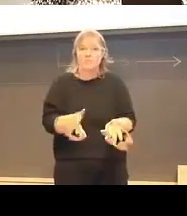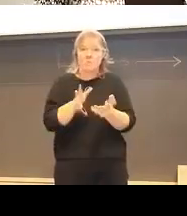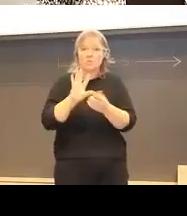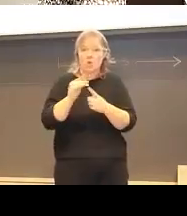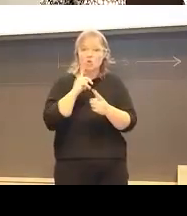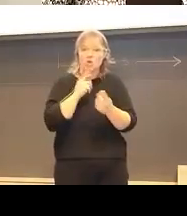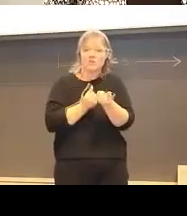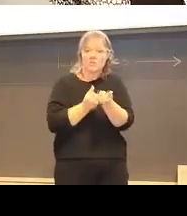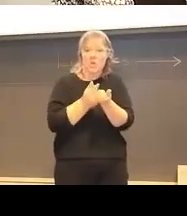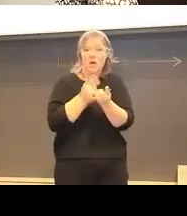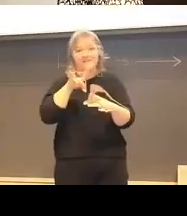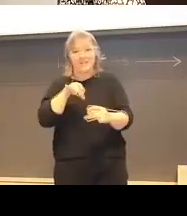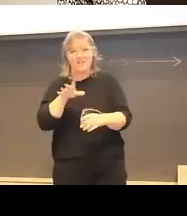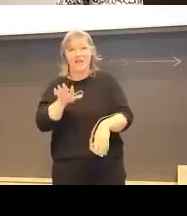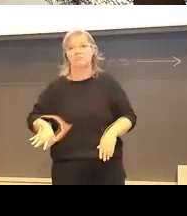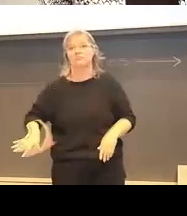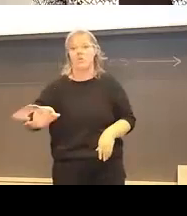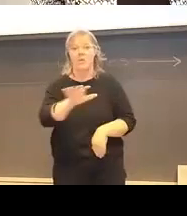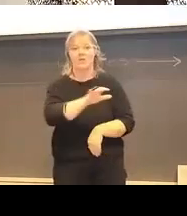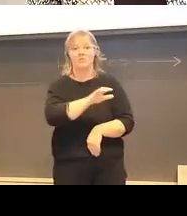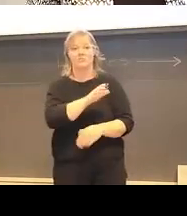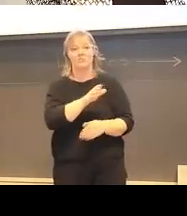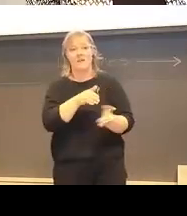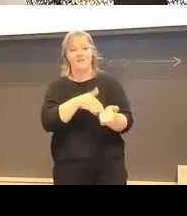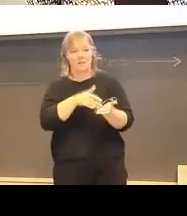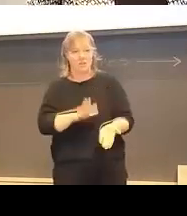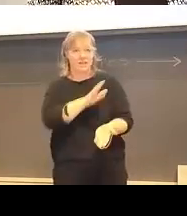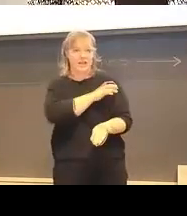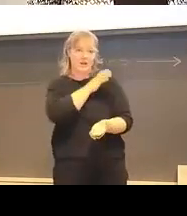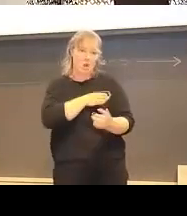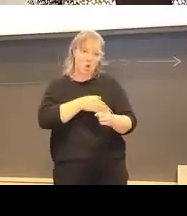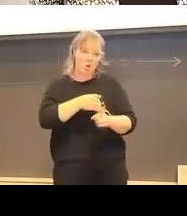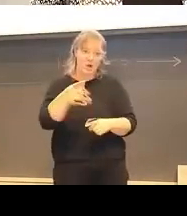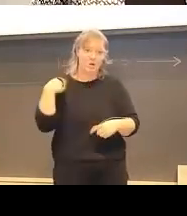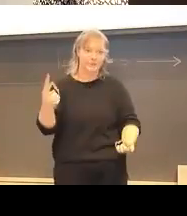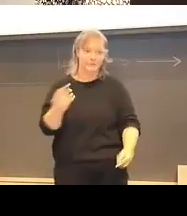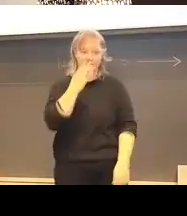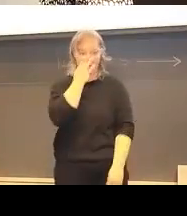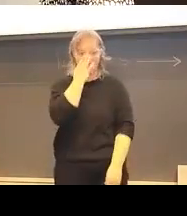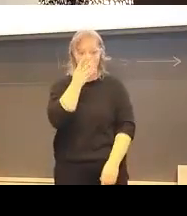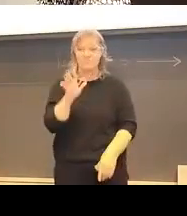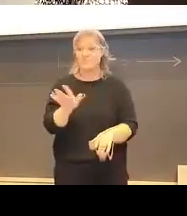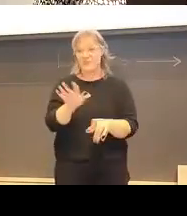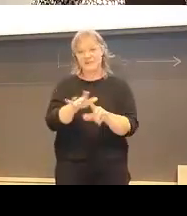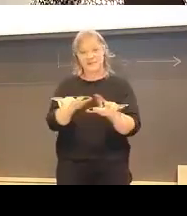and feedback throughout a physician's clinical career M about the same time as I was developing